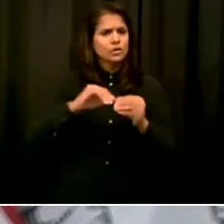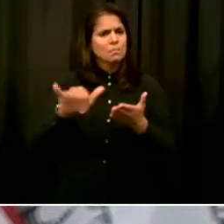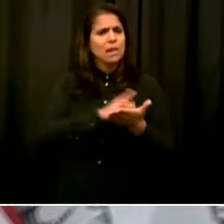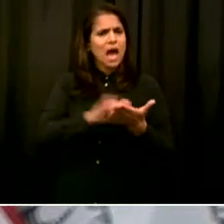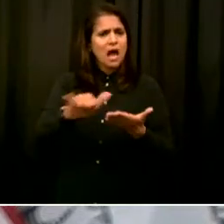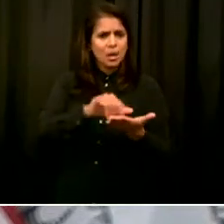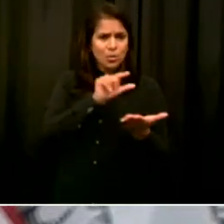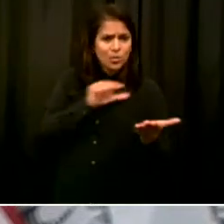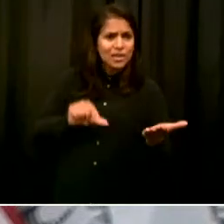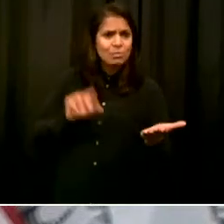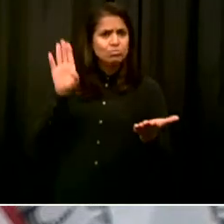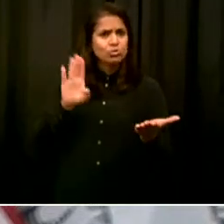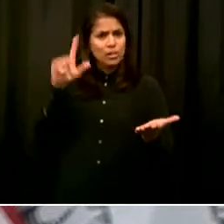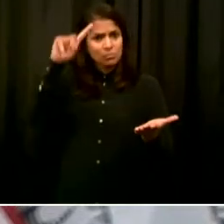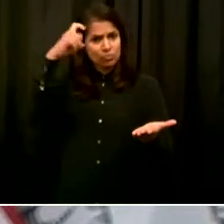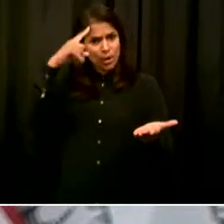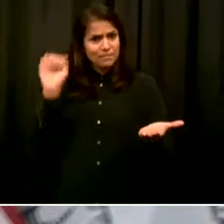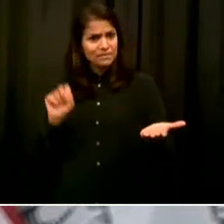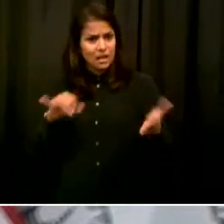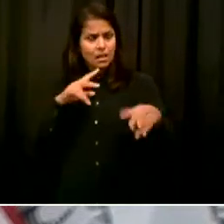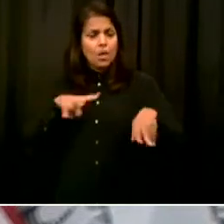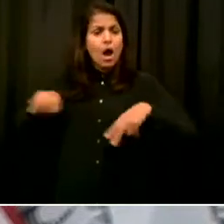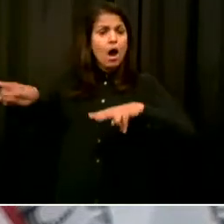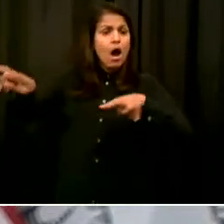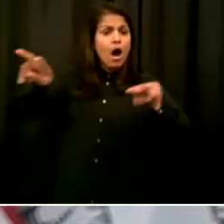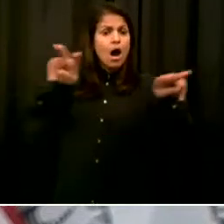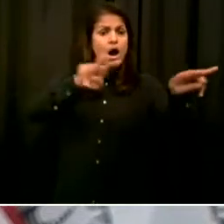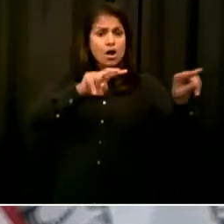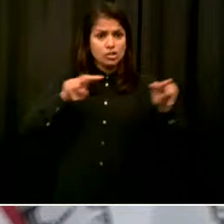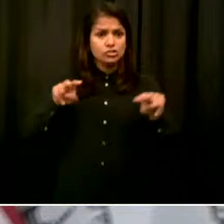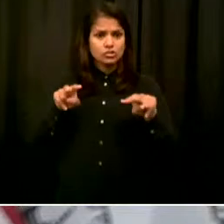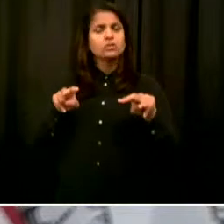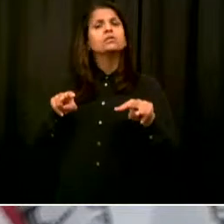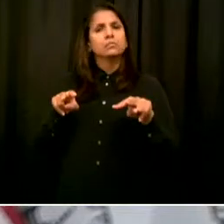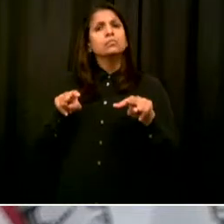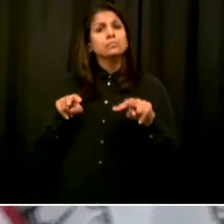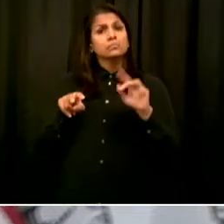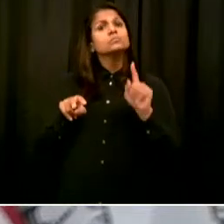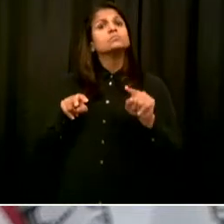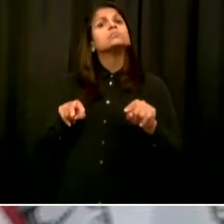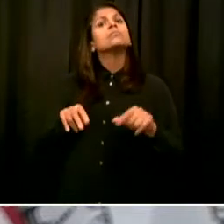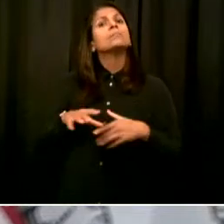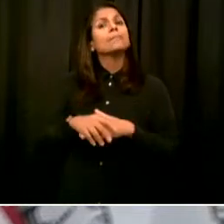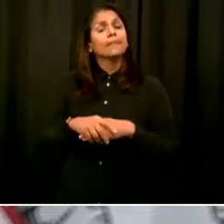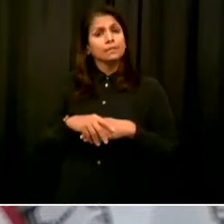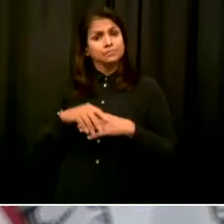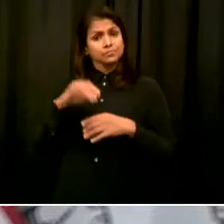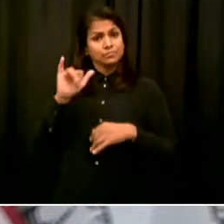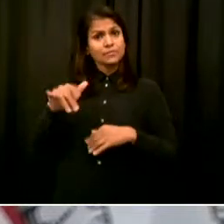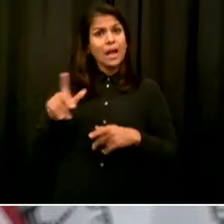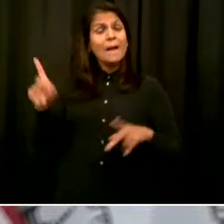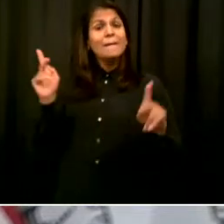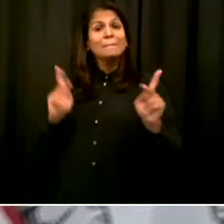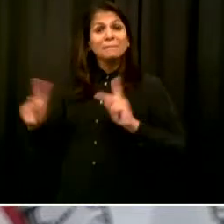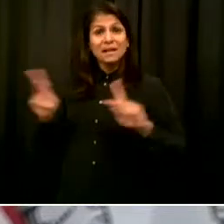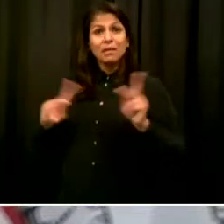DAY AND I EXPECT IN GENERAL L THAT YOU ARE GOING TO SEE